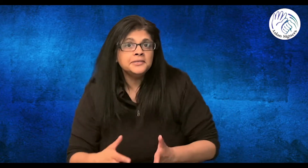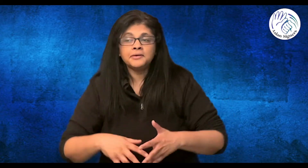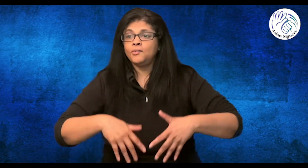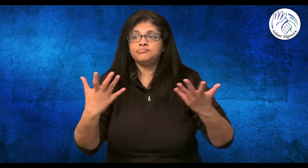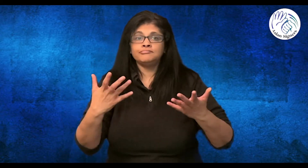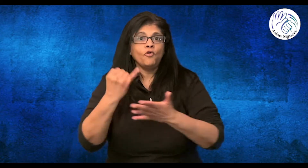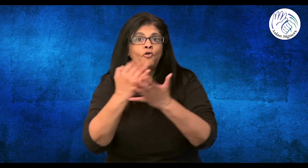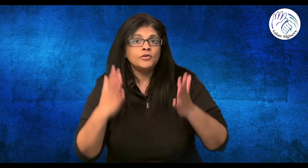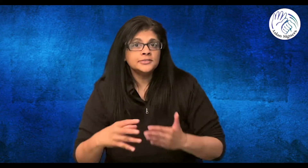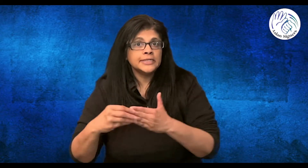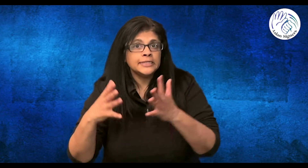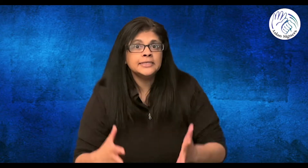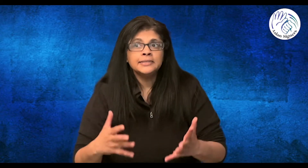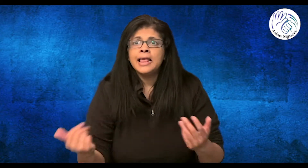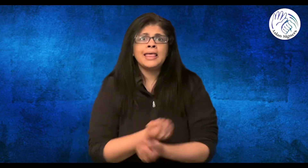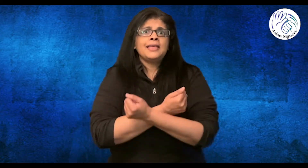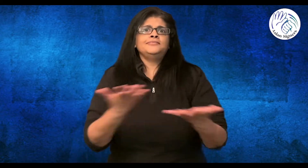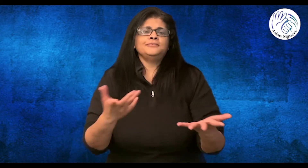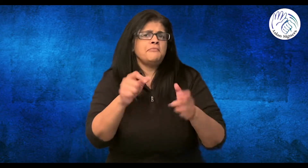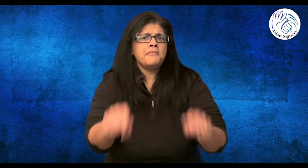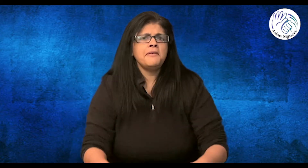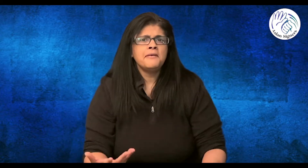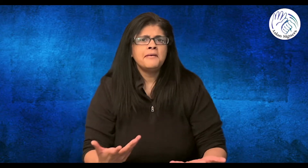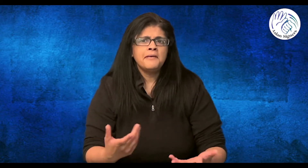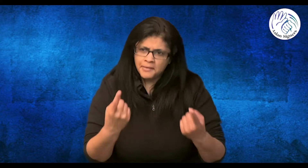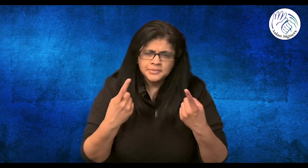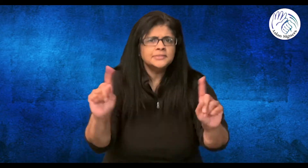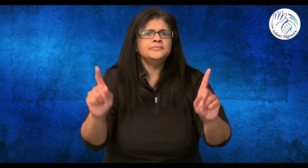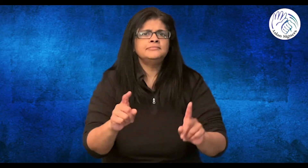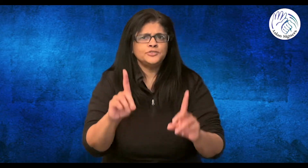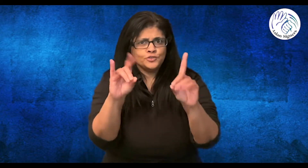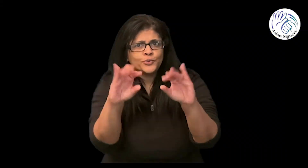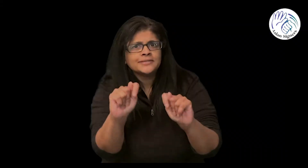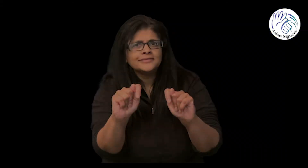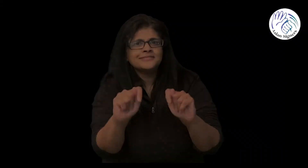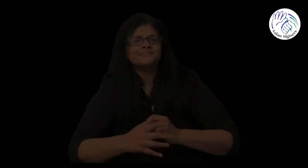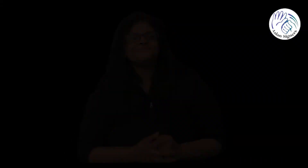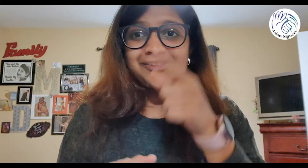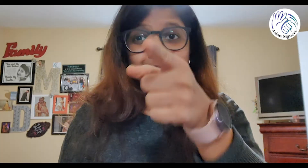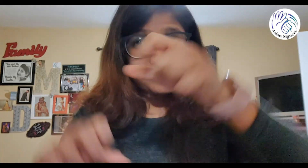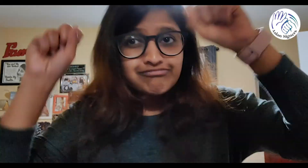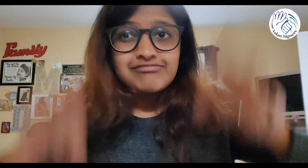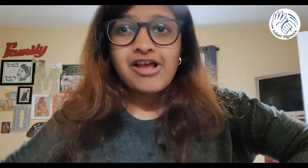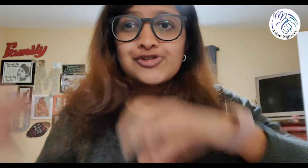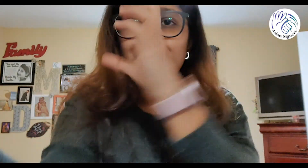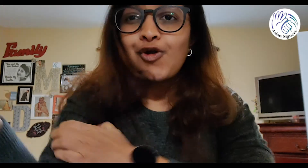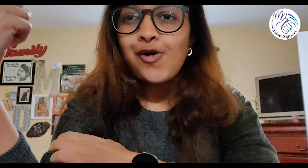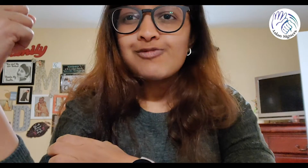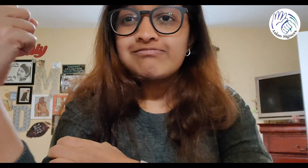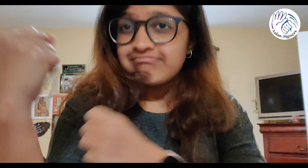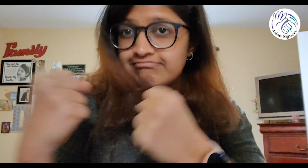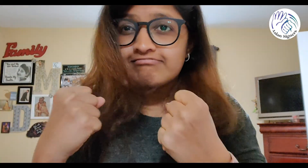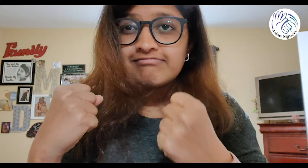maybe an artist: Be those leaders! Anything is possible! You can do it! You are powerful and strong!